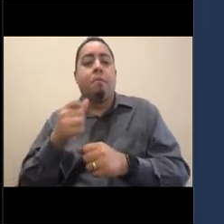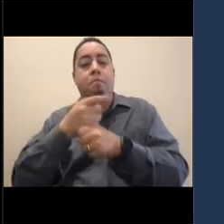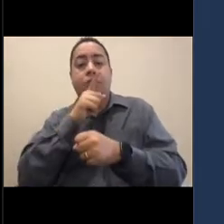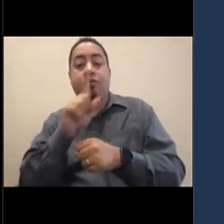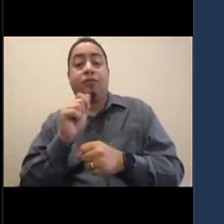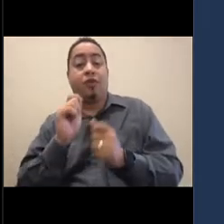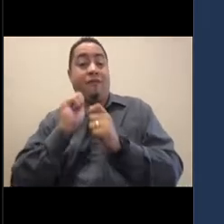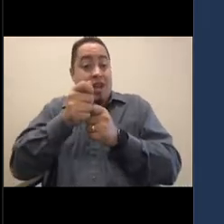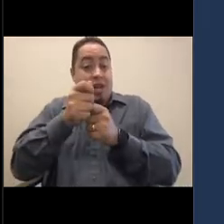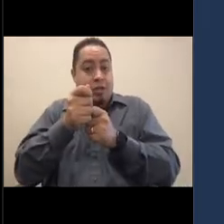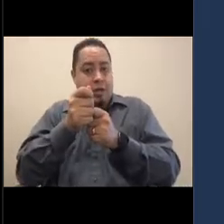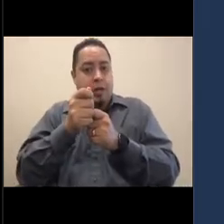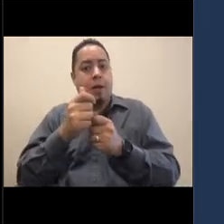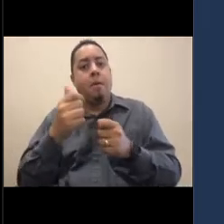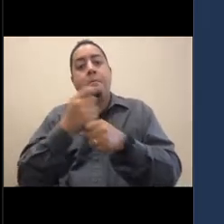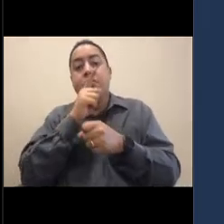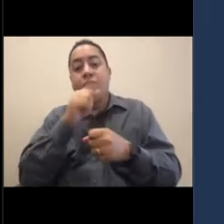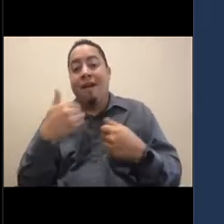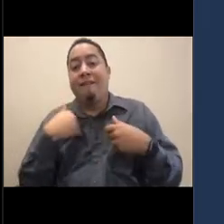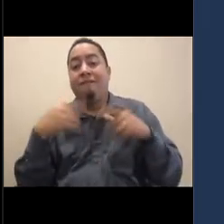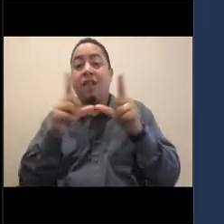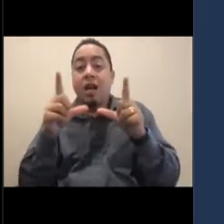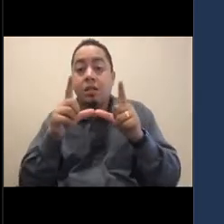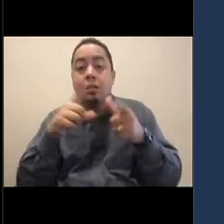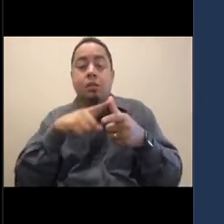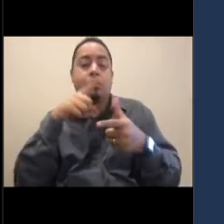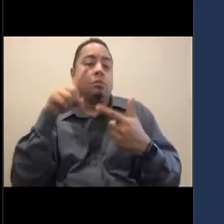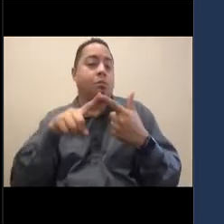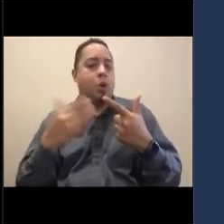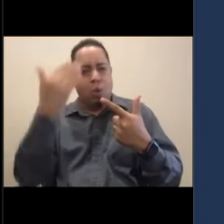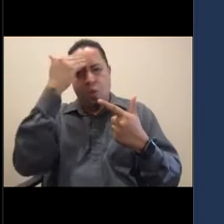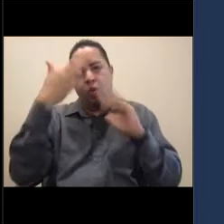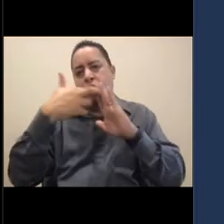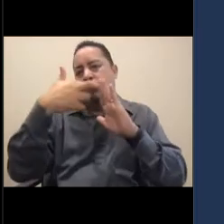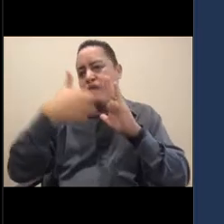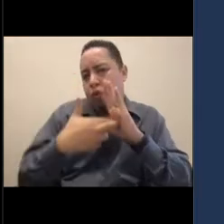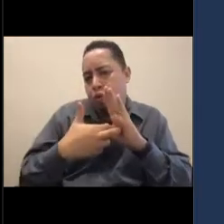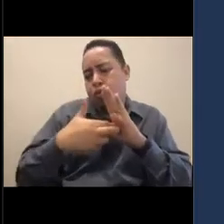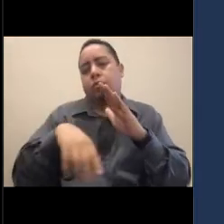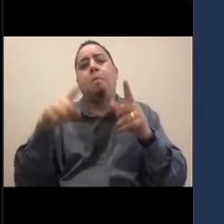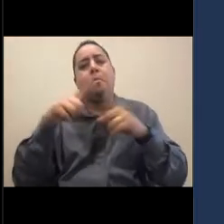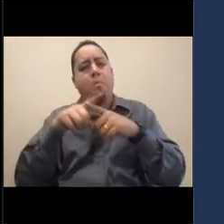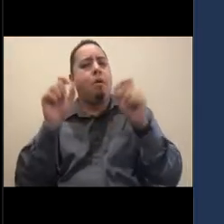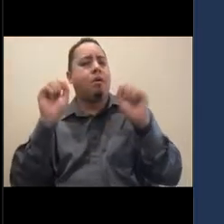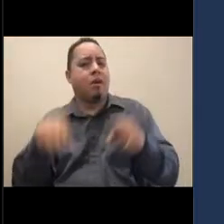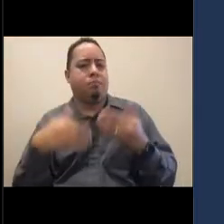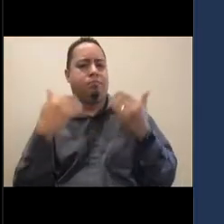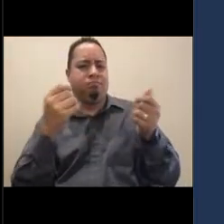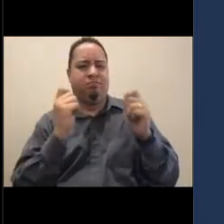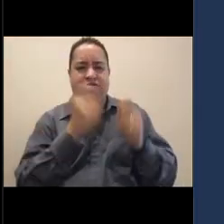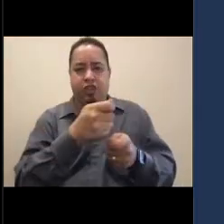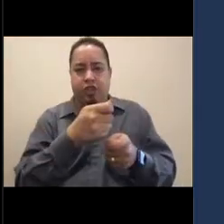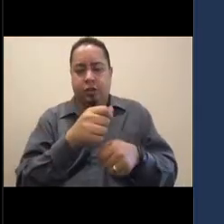that you have your fishing license as well as know the regulations, but yes, you can fish for them. [Grace] And Liam wonders,